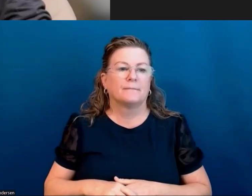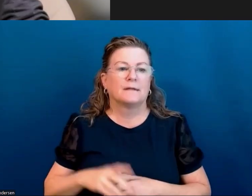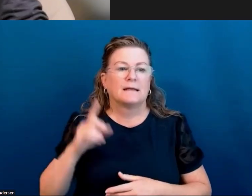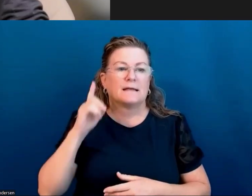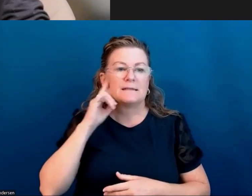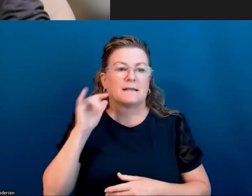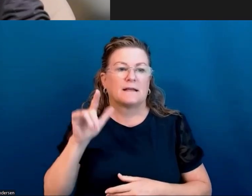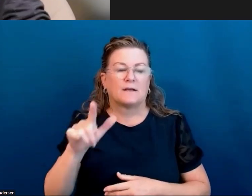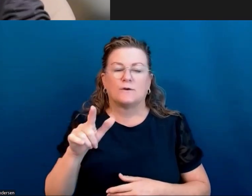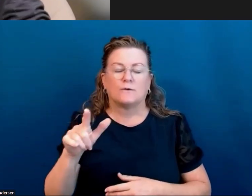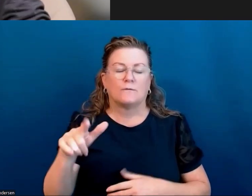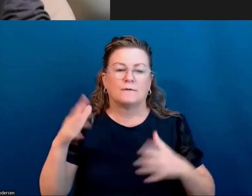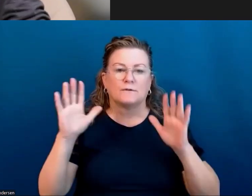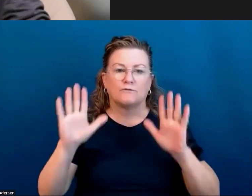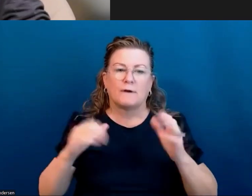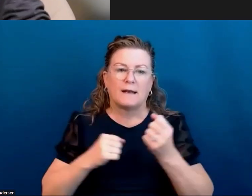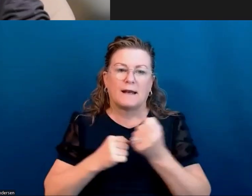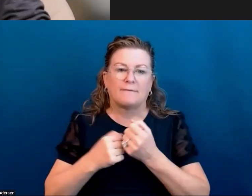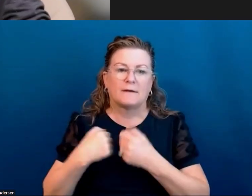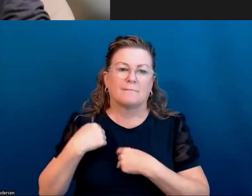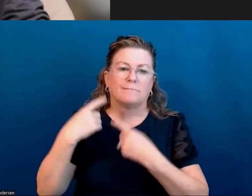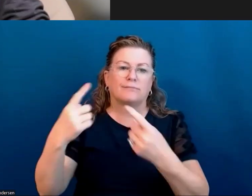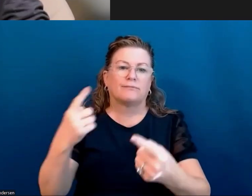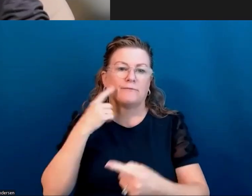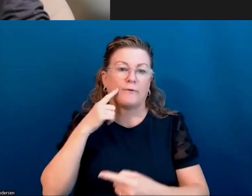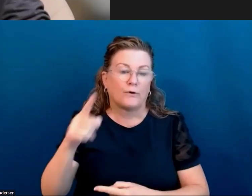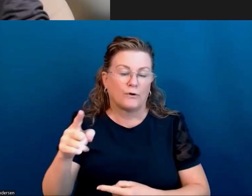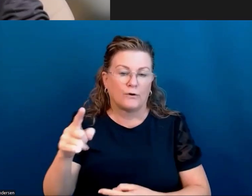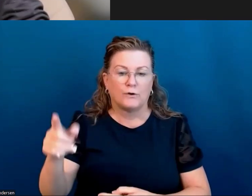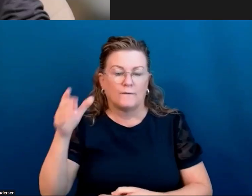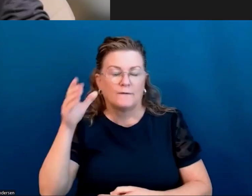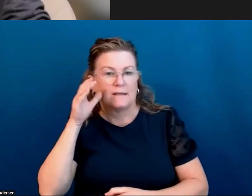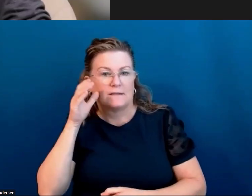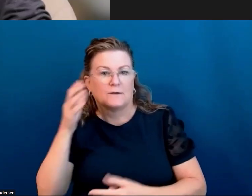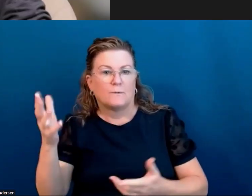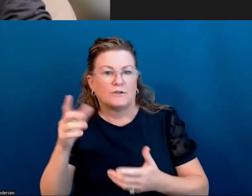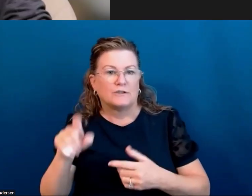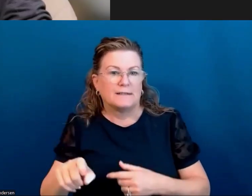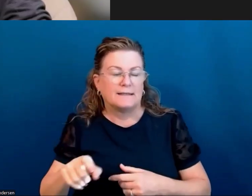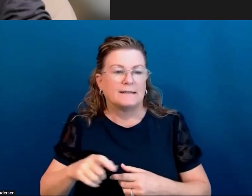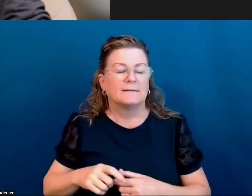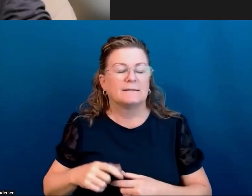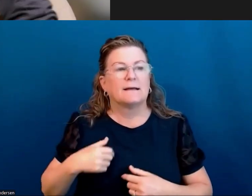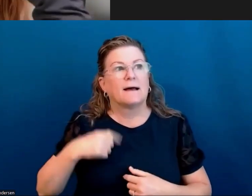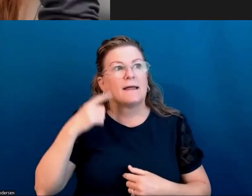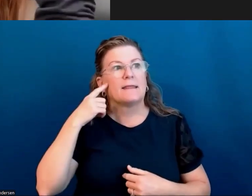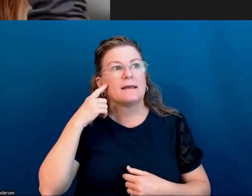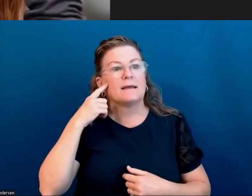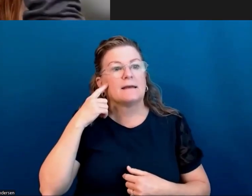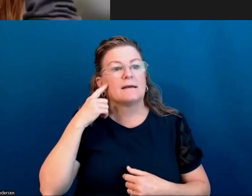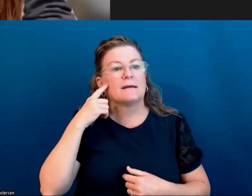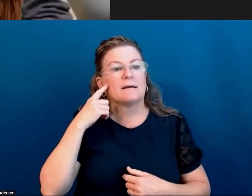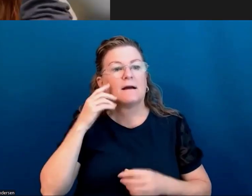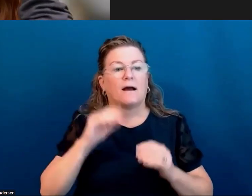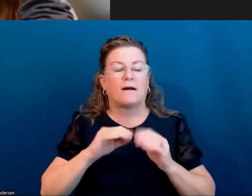been such a good advocate for her, and you've really listened to what she needs. And I think I obviously can't give any, like,